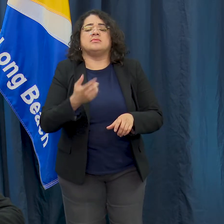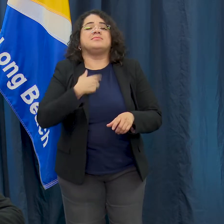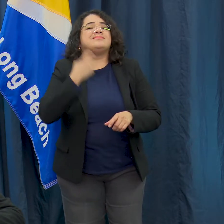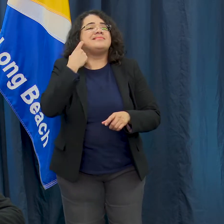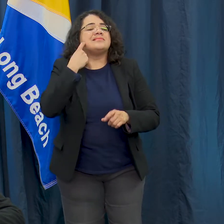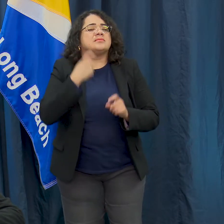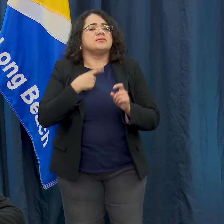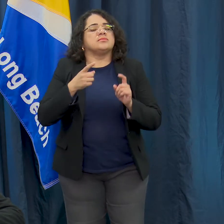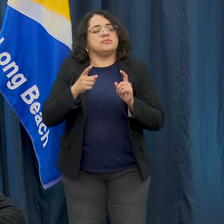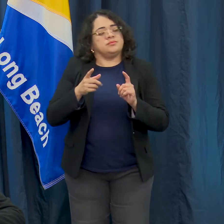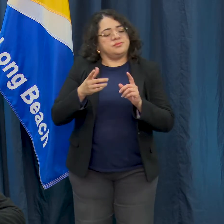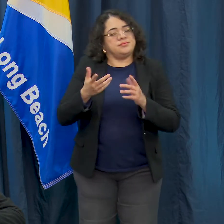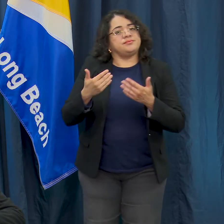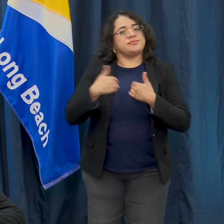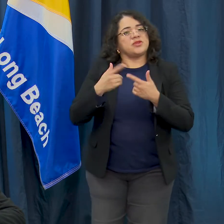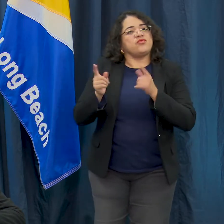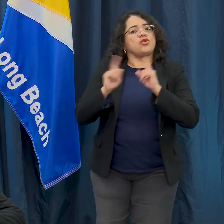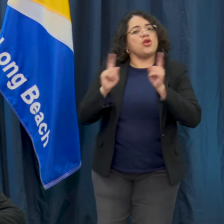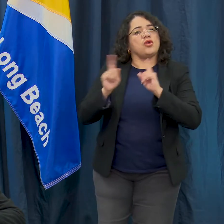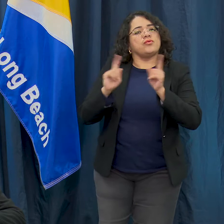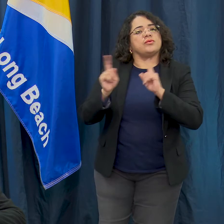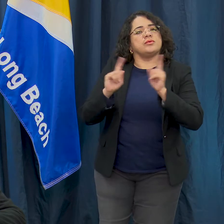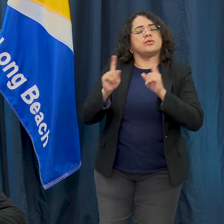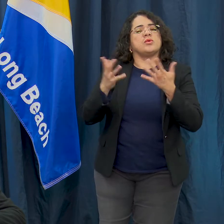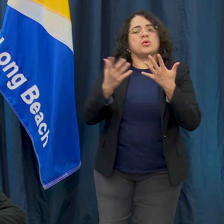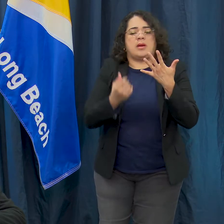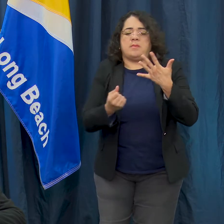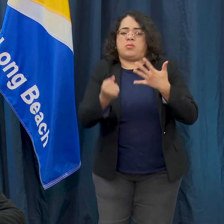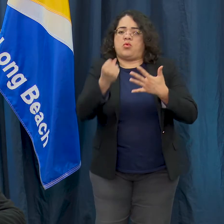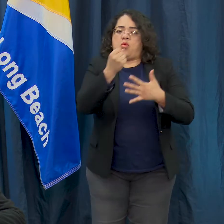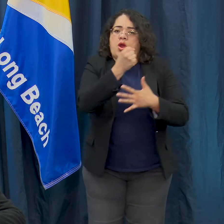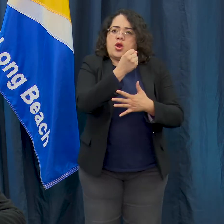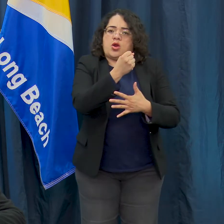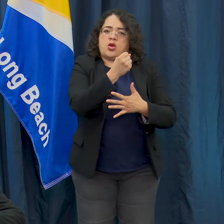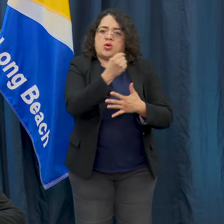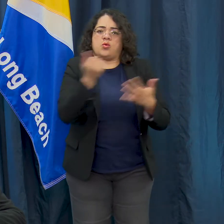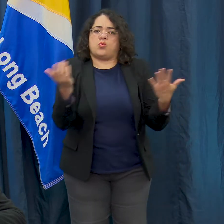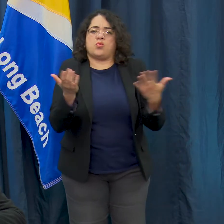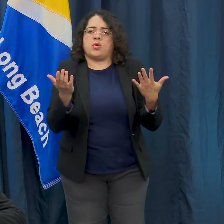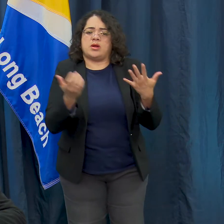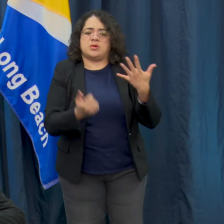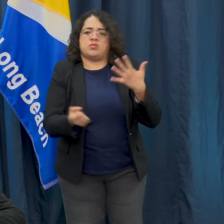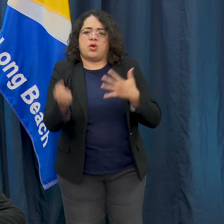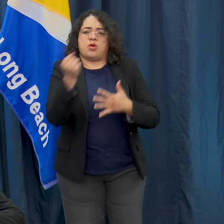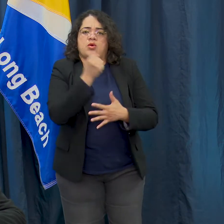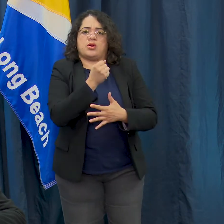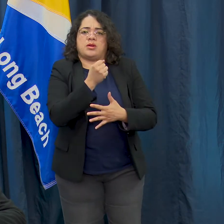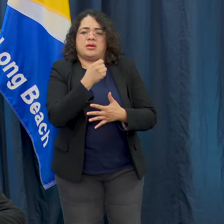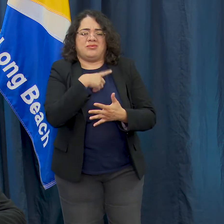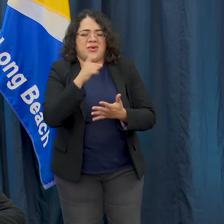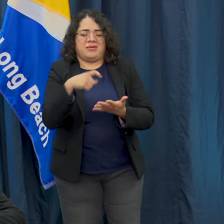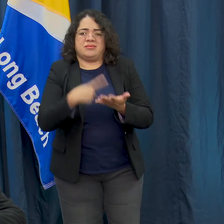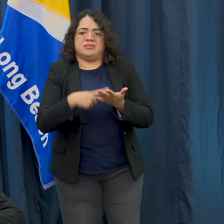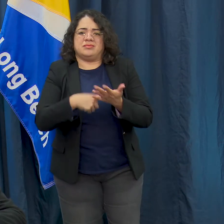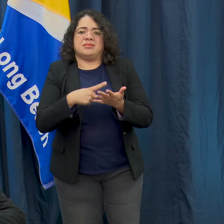about is the priority has to be people that are symptomatic